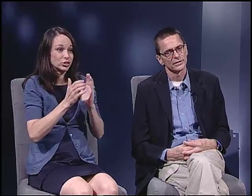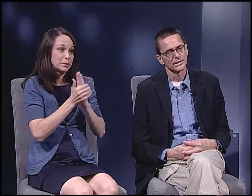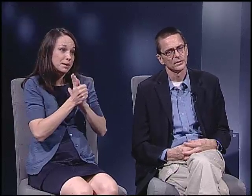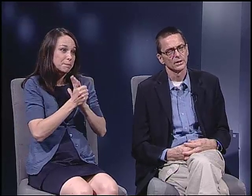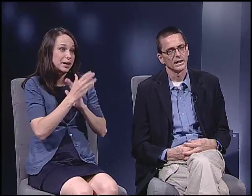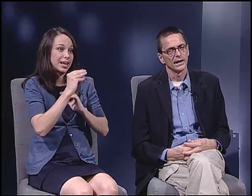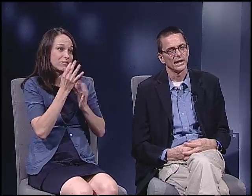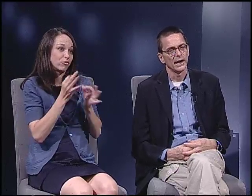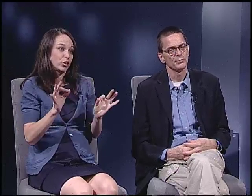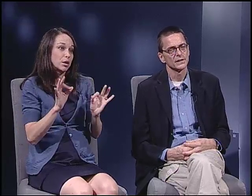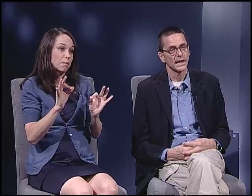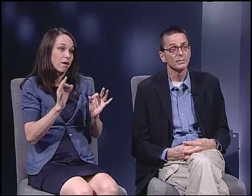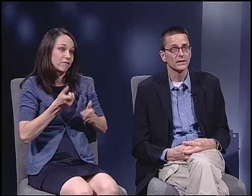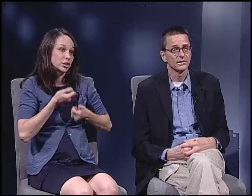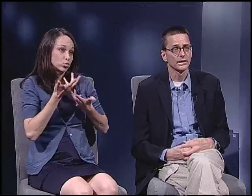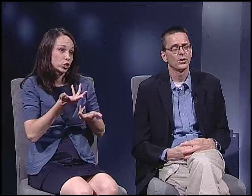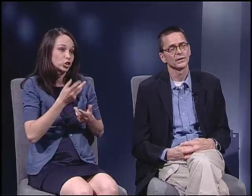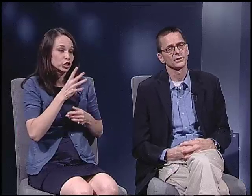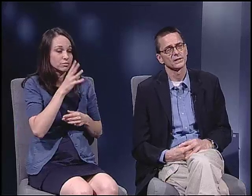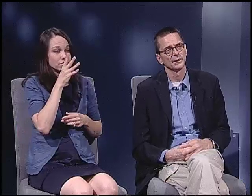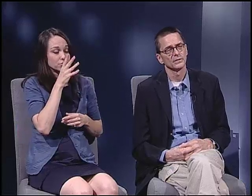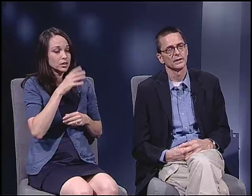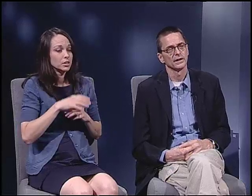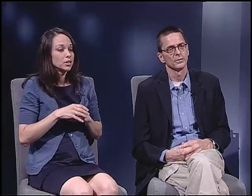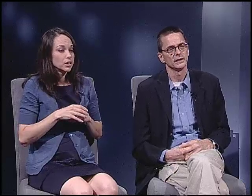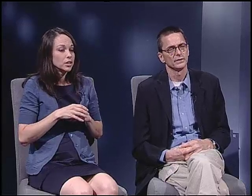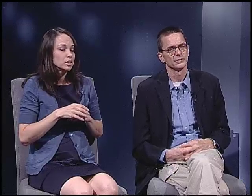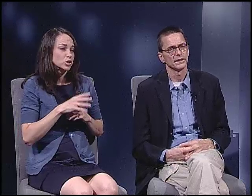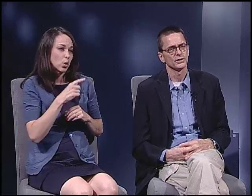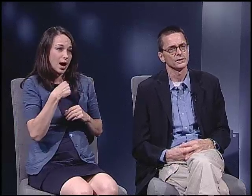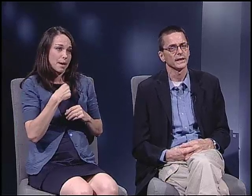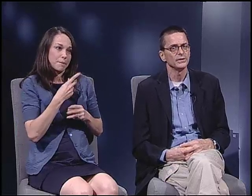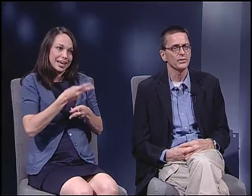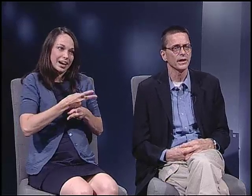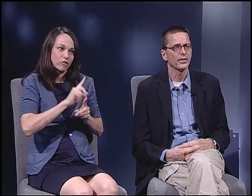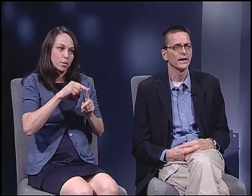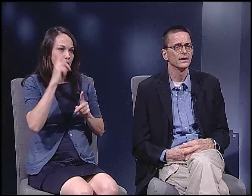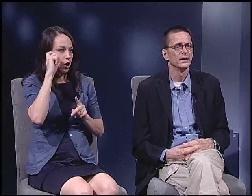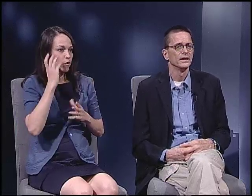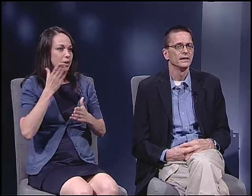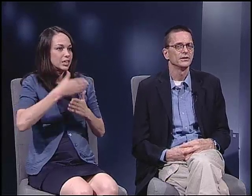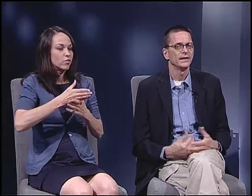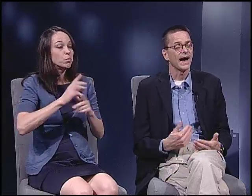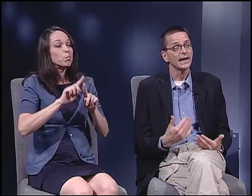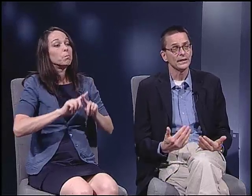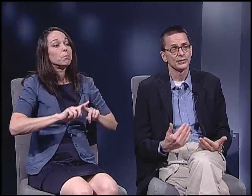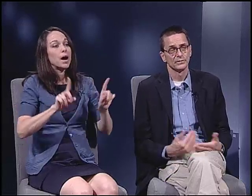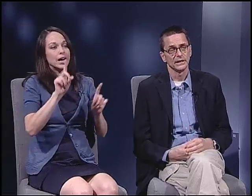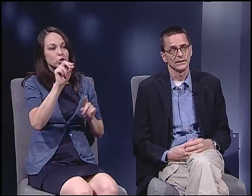So I'm skeptical and cautious about government interventions but I do think that to not intervene